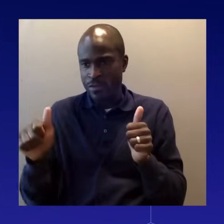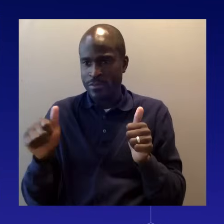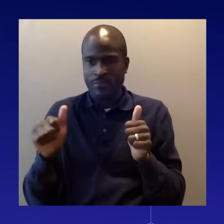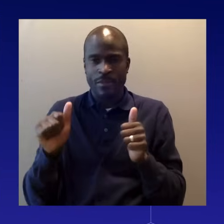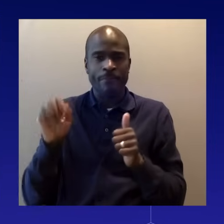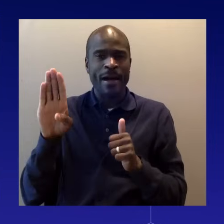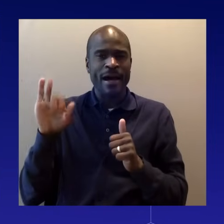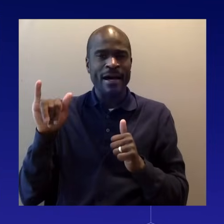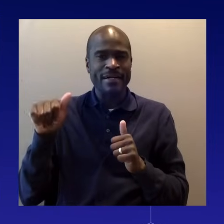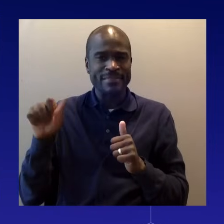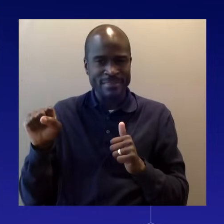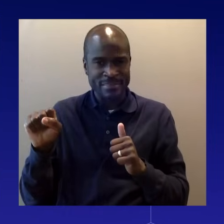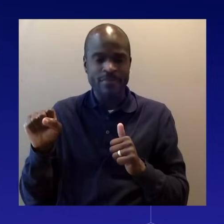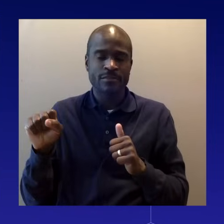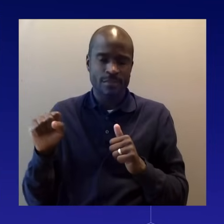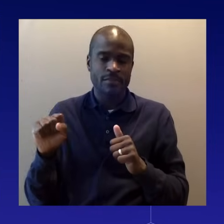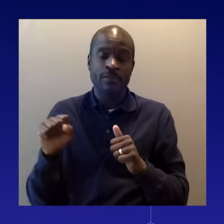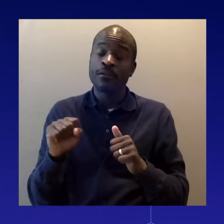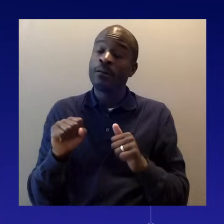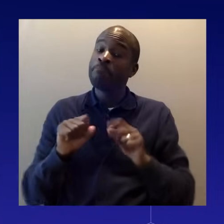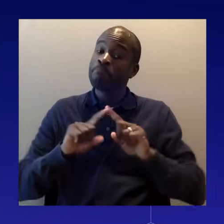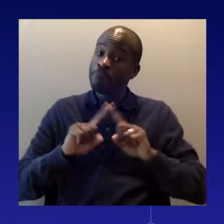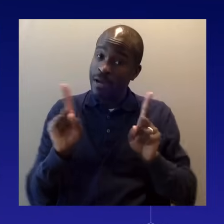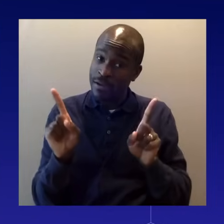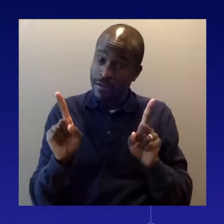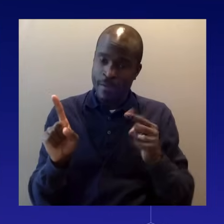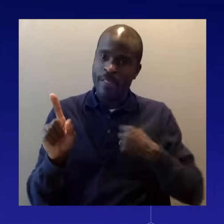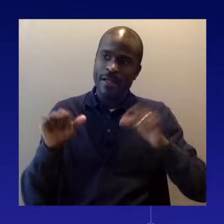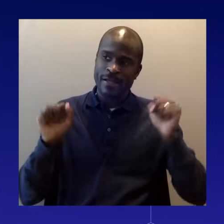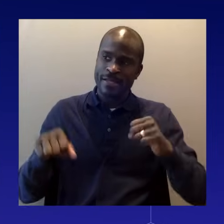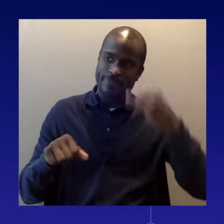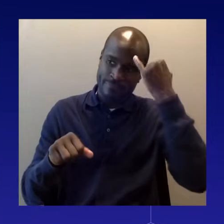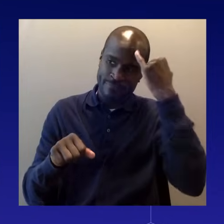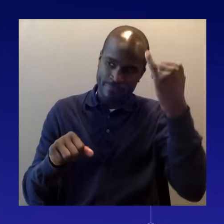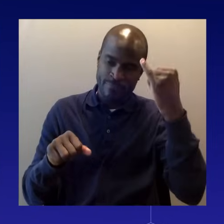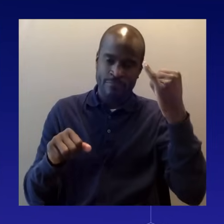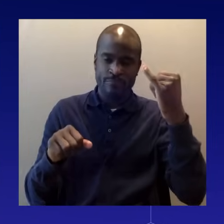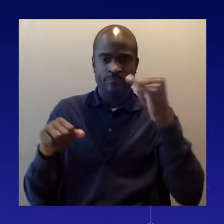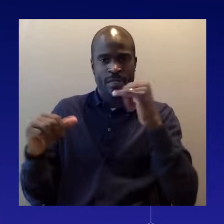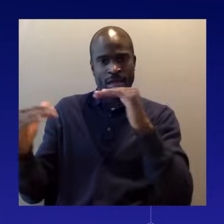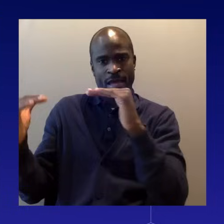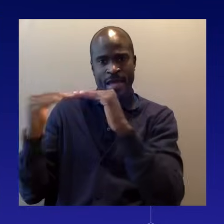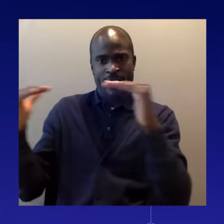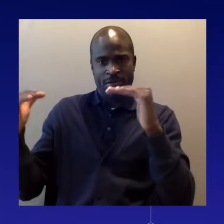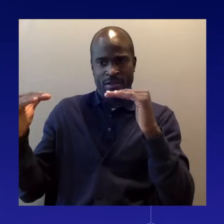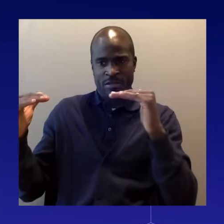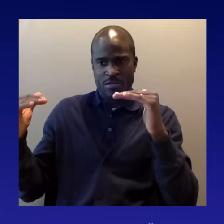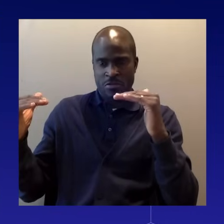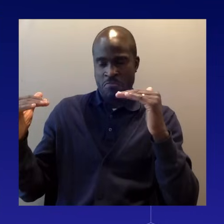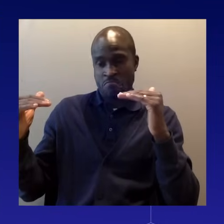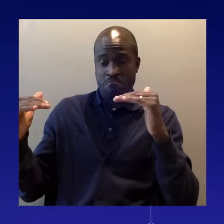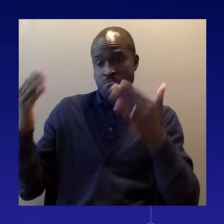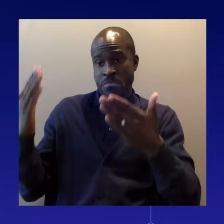However, I can imagine an equity in, you know, another 10 years, maybe longer or maybe less,